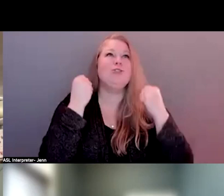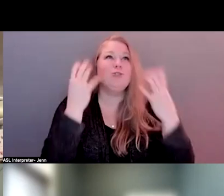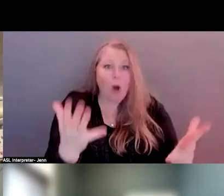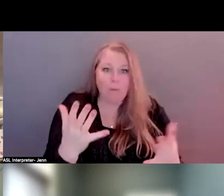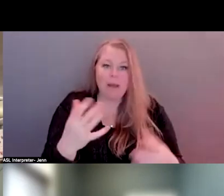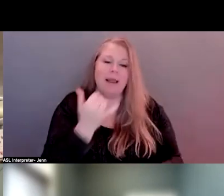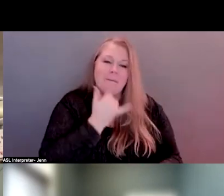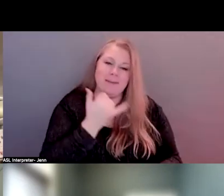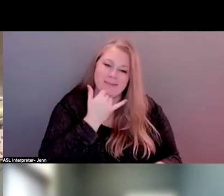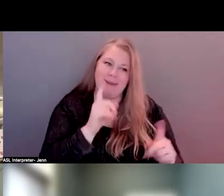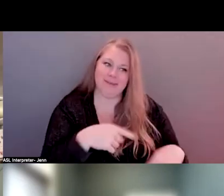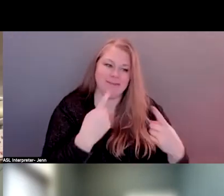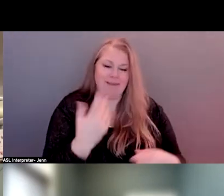testing with people with disabilities.